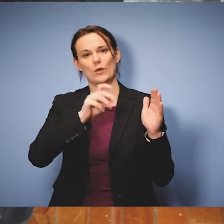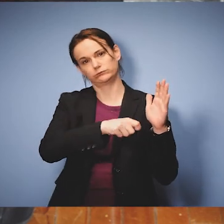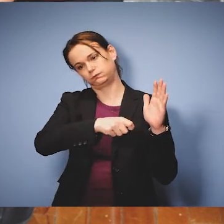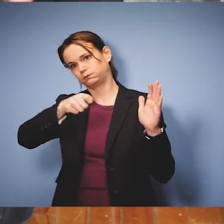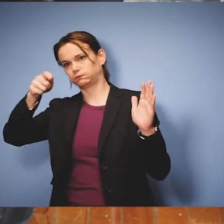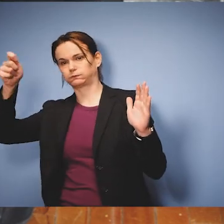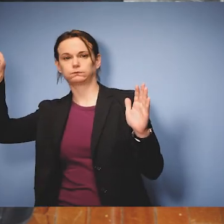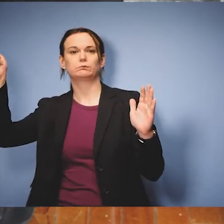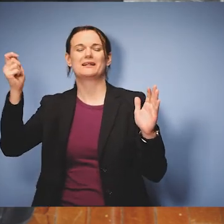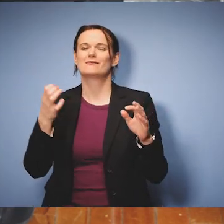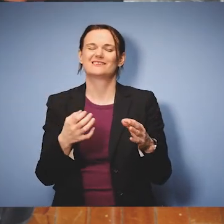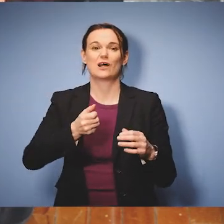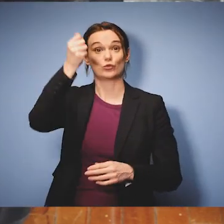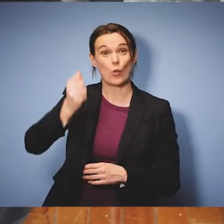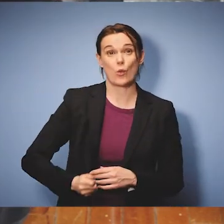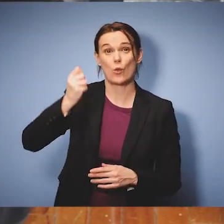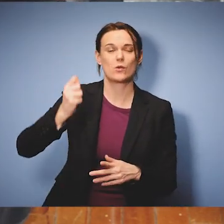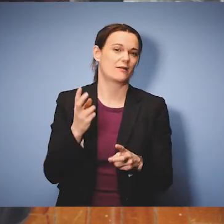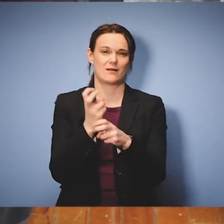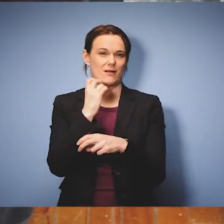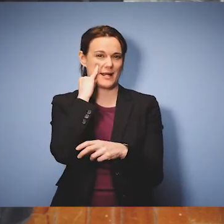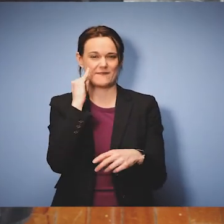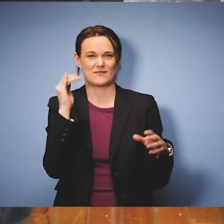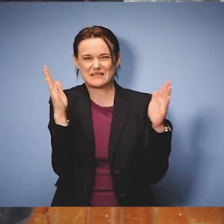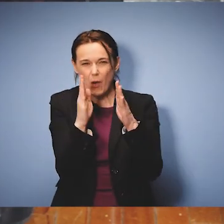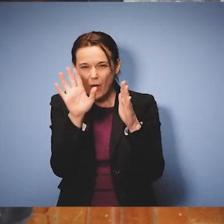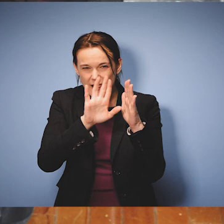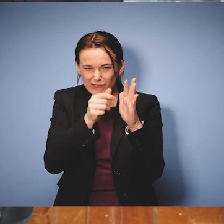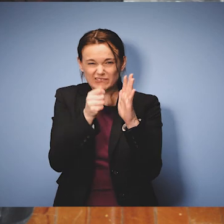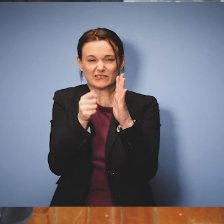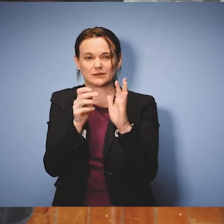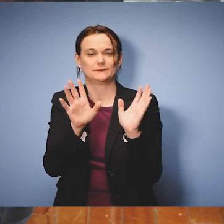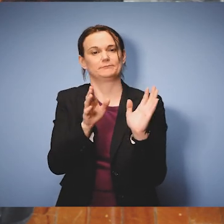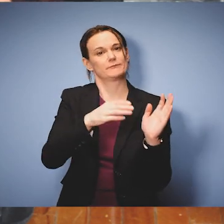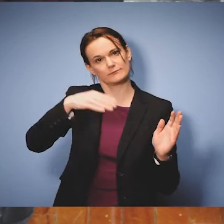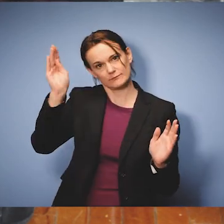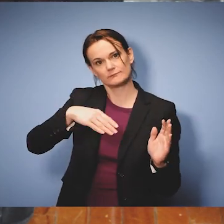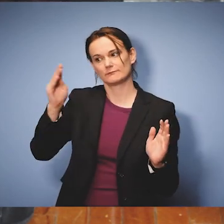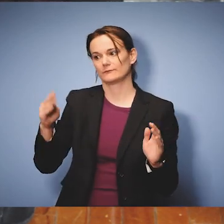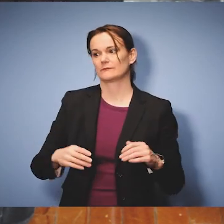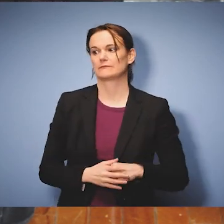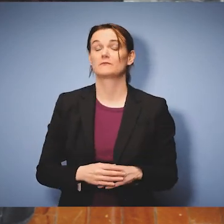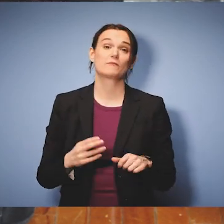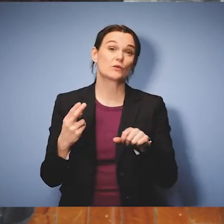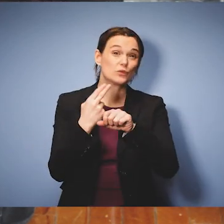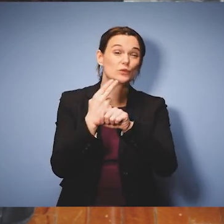cuz it's really hard to get your roller in the small areas. I will cut in, feel free to put painters tape on if you need to.